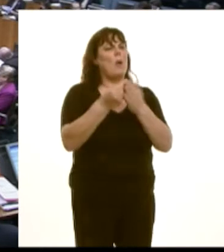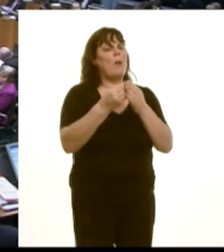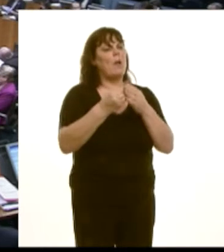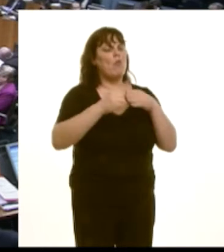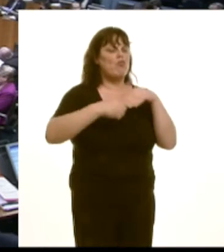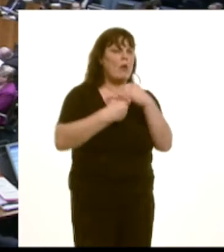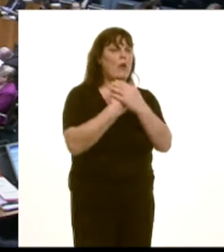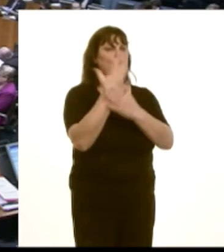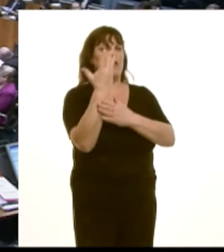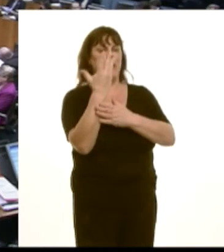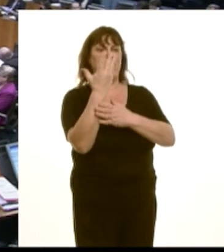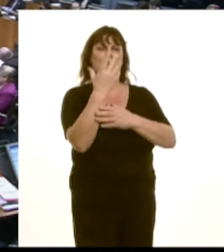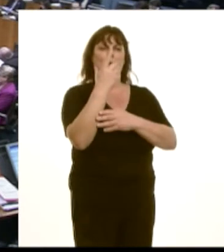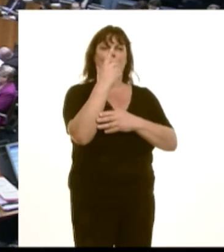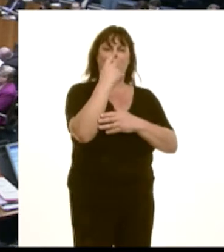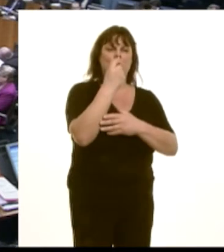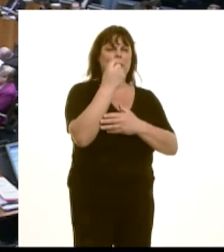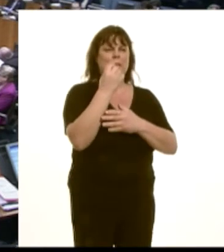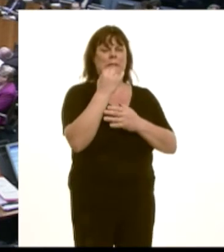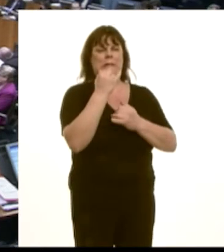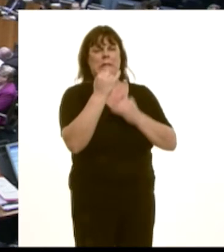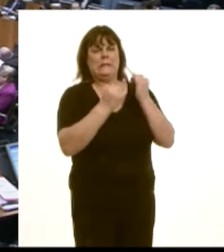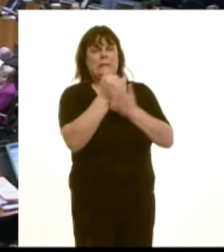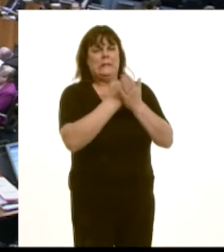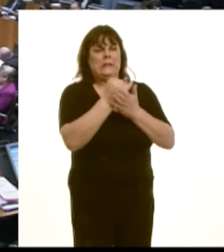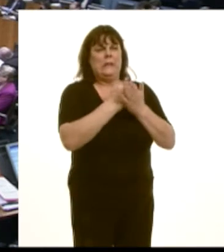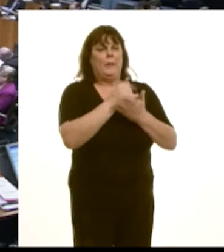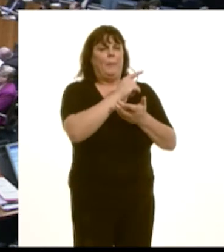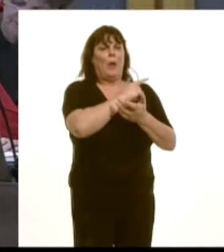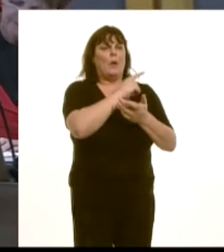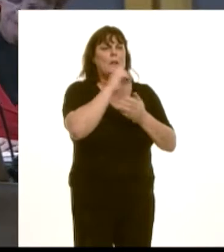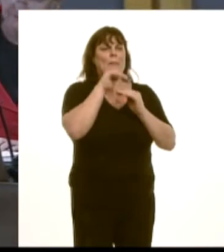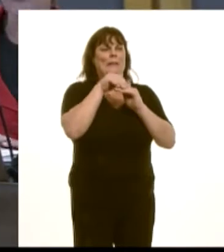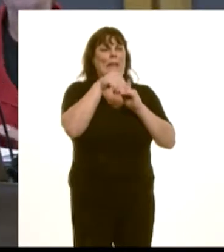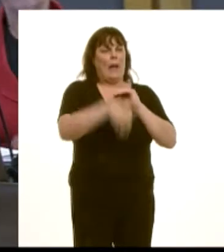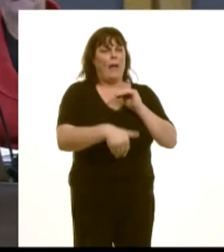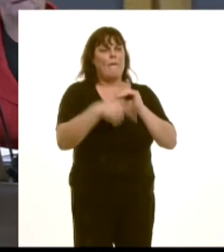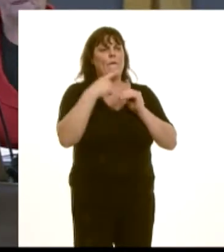Welsh retail consortium reported large footfall declines on our high streets recently. In